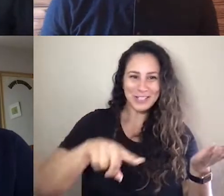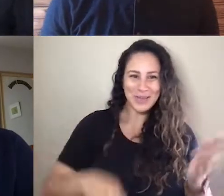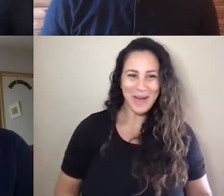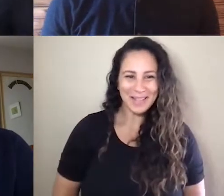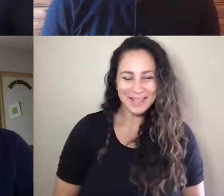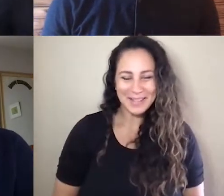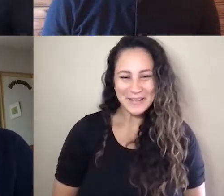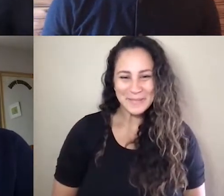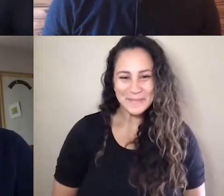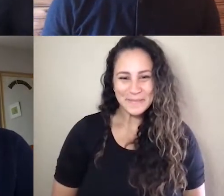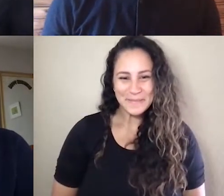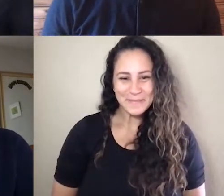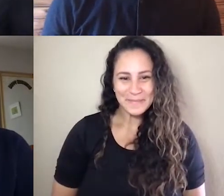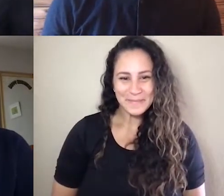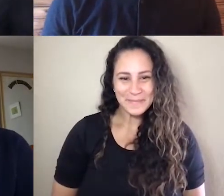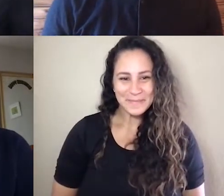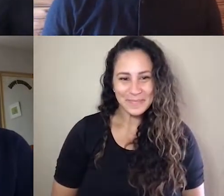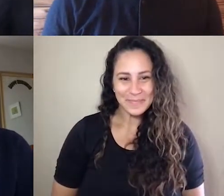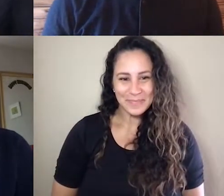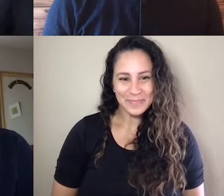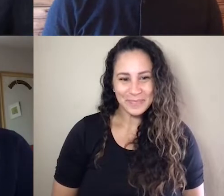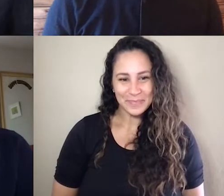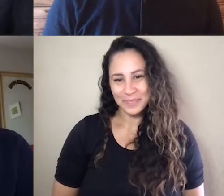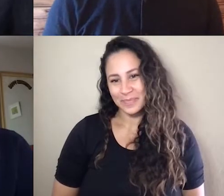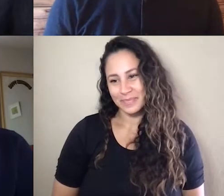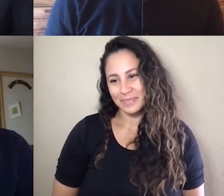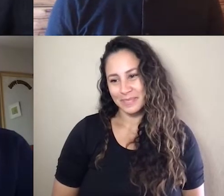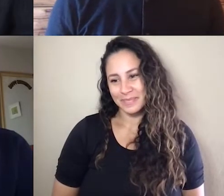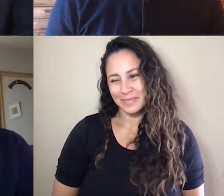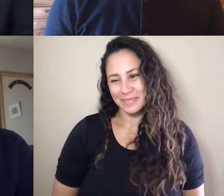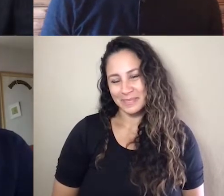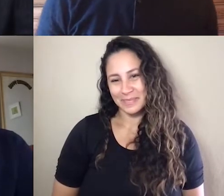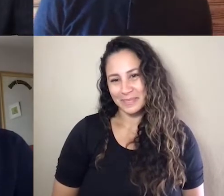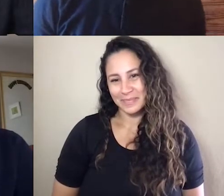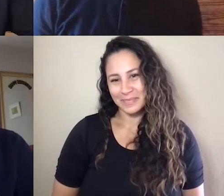YEAH, I THINK THAT'S ALWAYS UNDER CONSIDERATION.